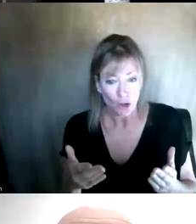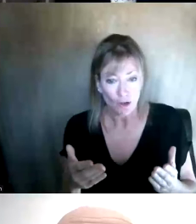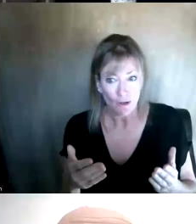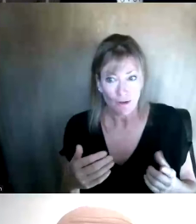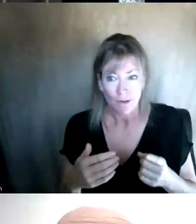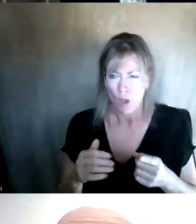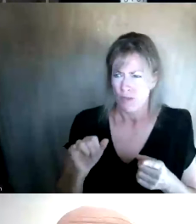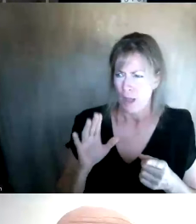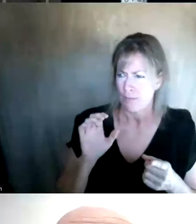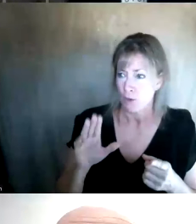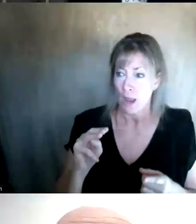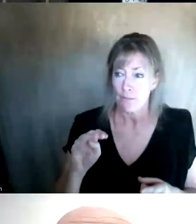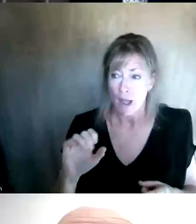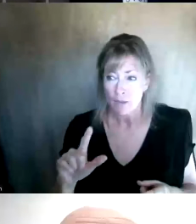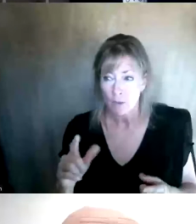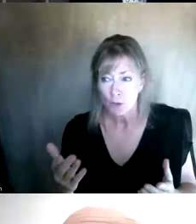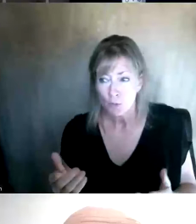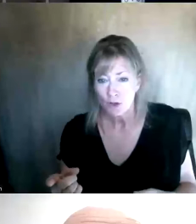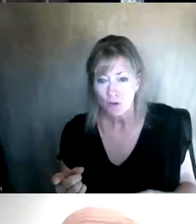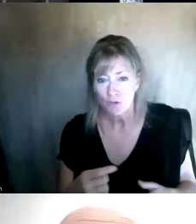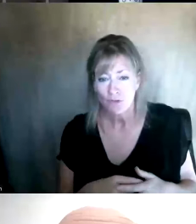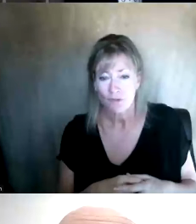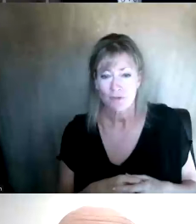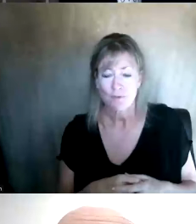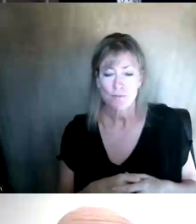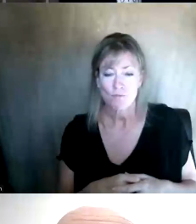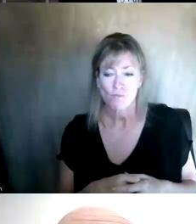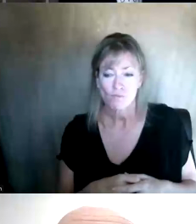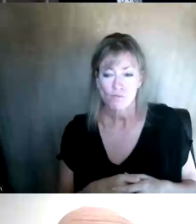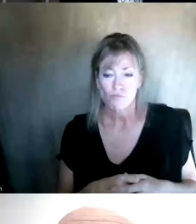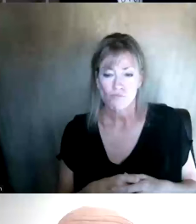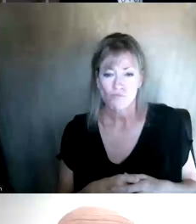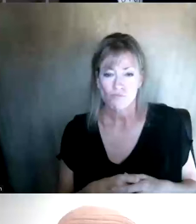: THAT WOULD BE GREAT. MICHAEL, ARE YOU WITH US?